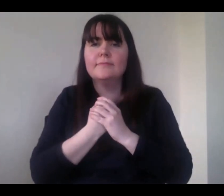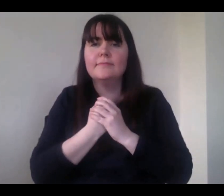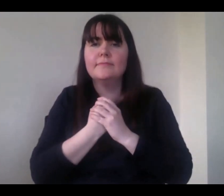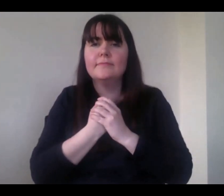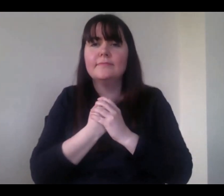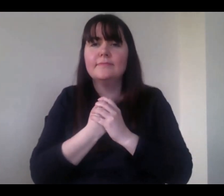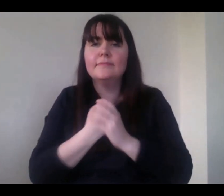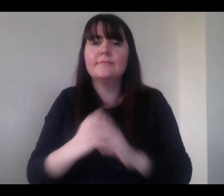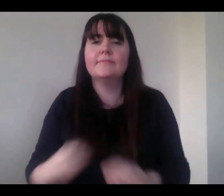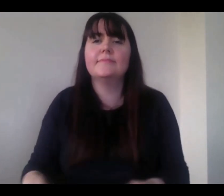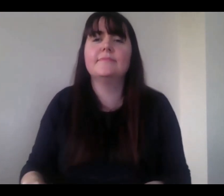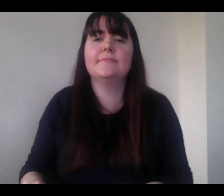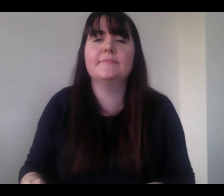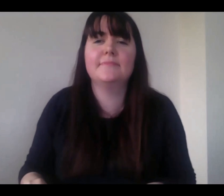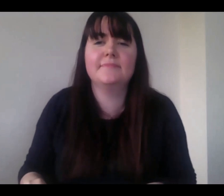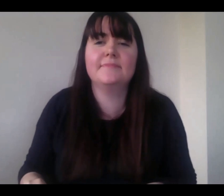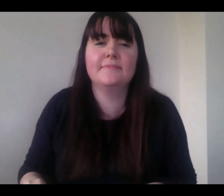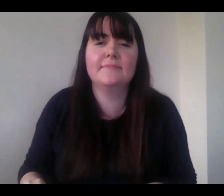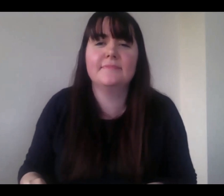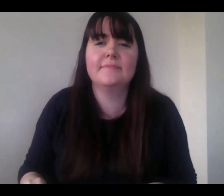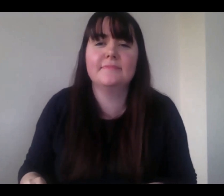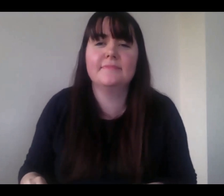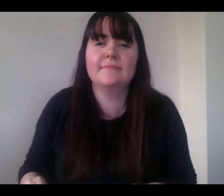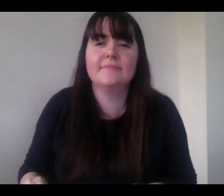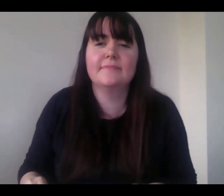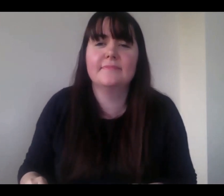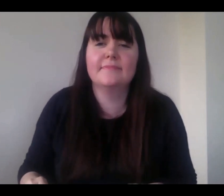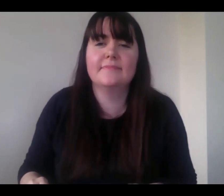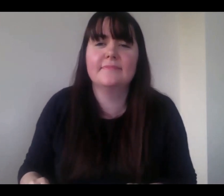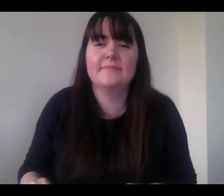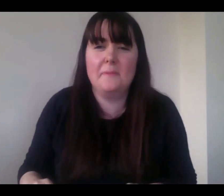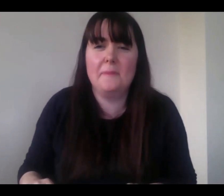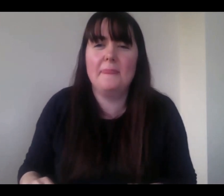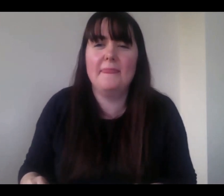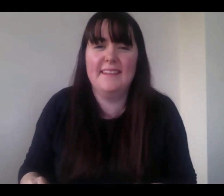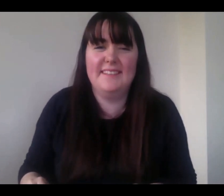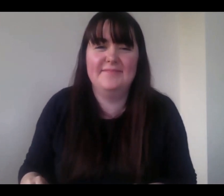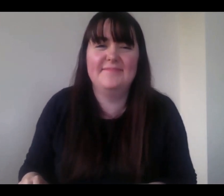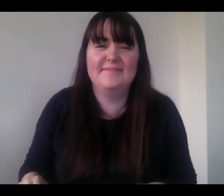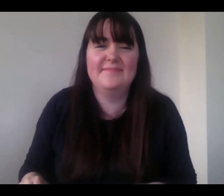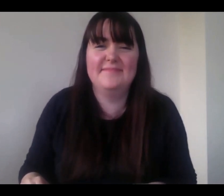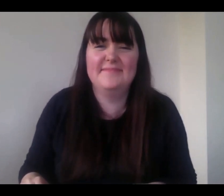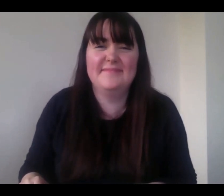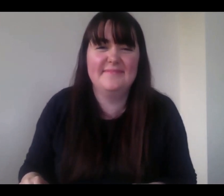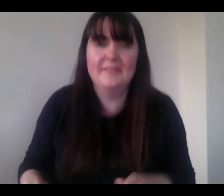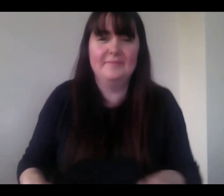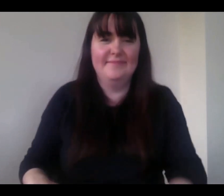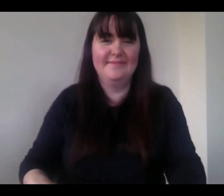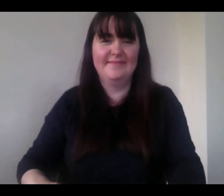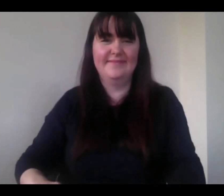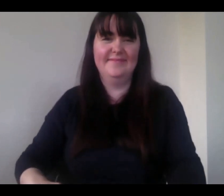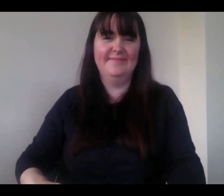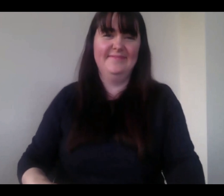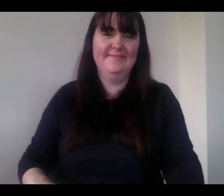Amanda: Yes, tell us. Úna: Sorry to interrupt, I'm conscious that I'd like to bring Caroline in maybe